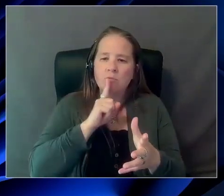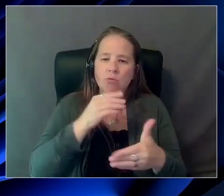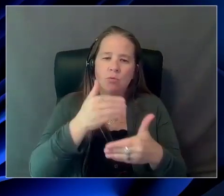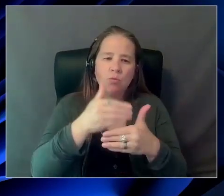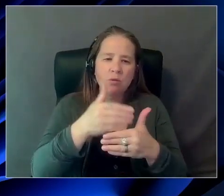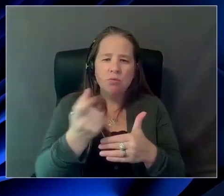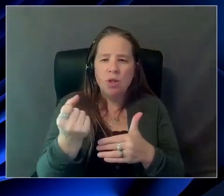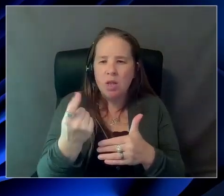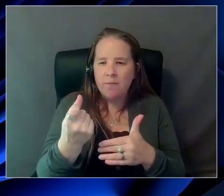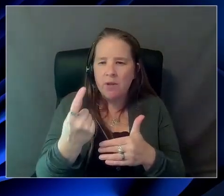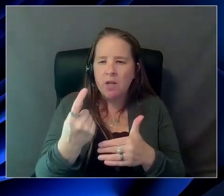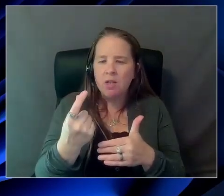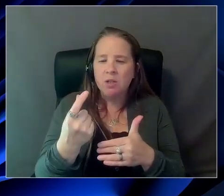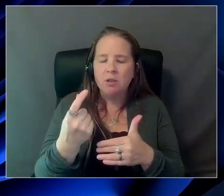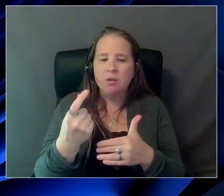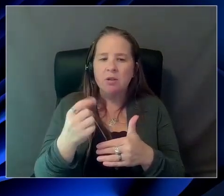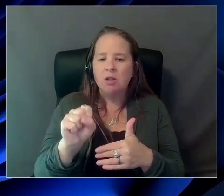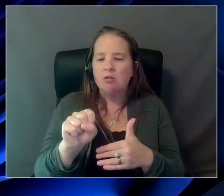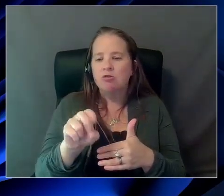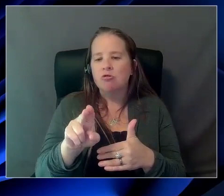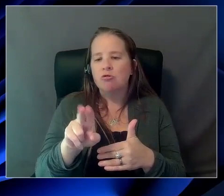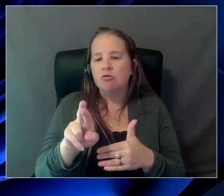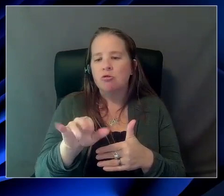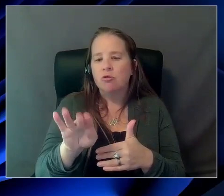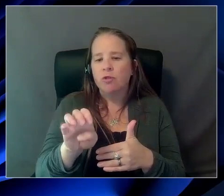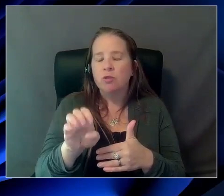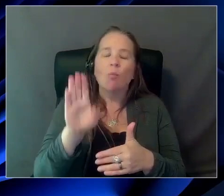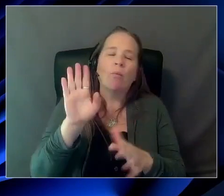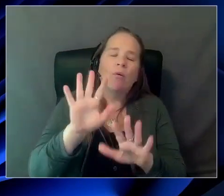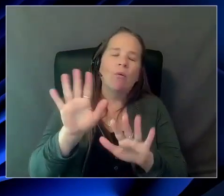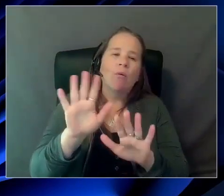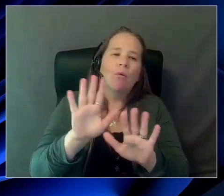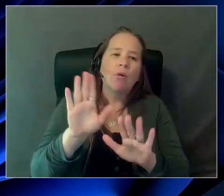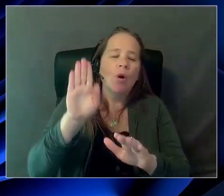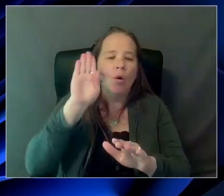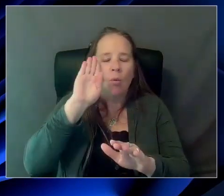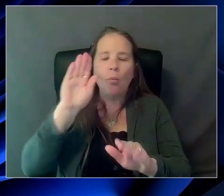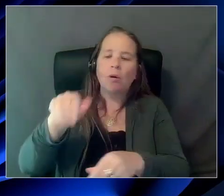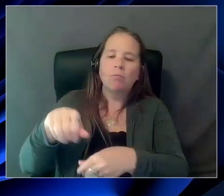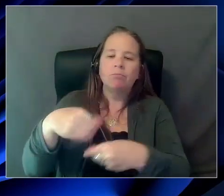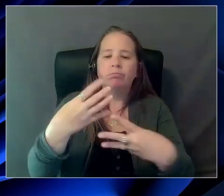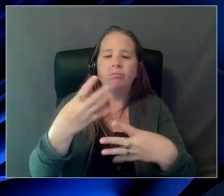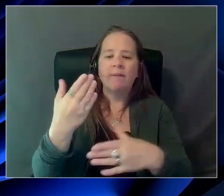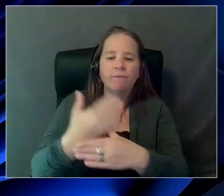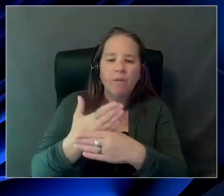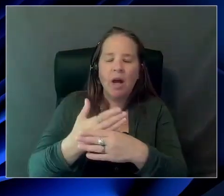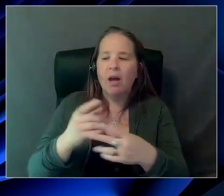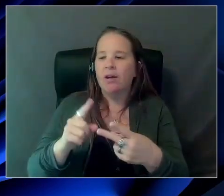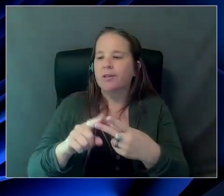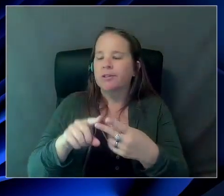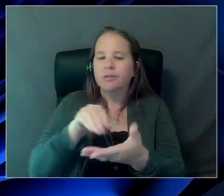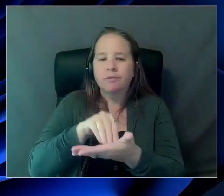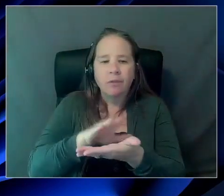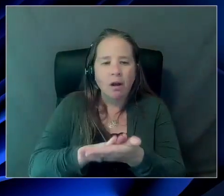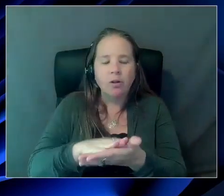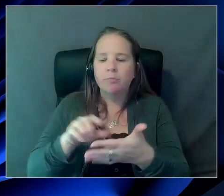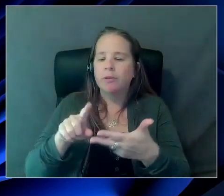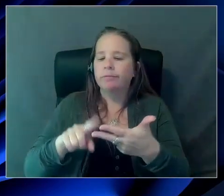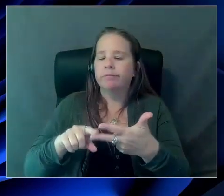Windows 11 surface or brings up files and documents and content.